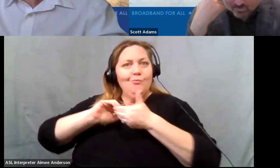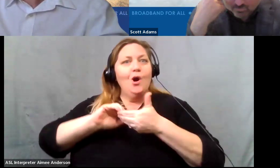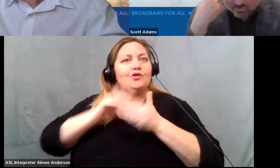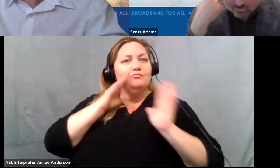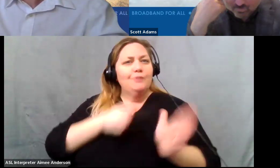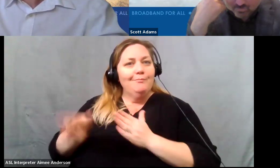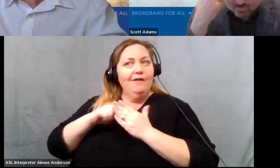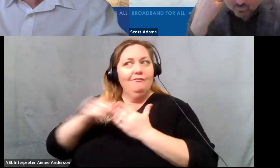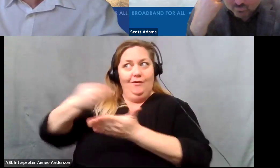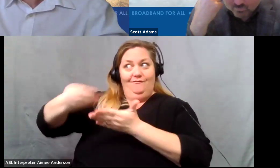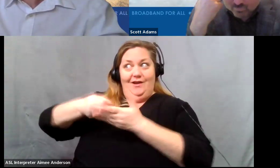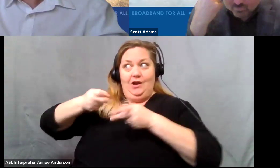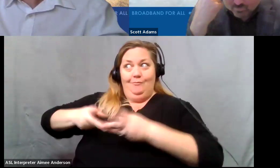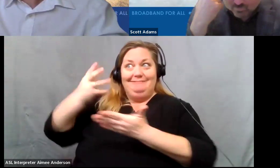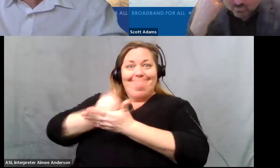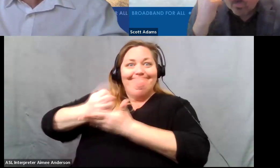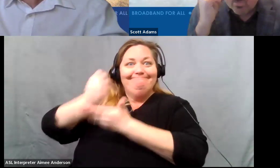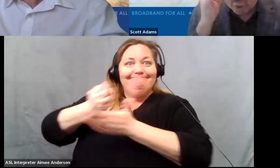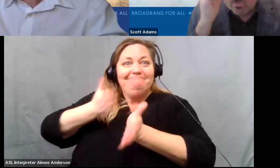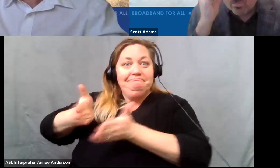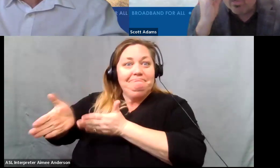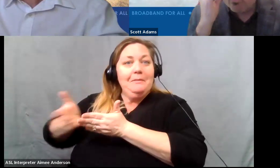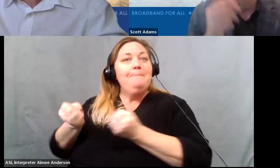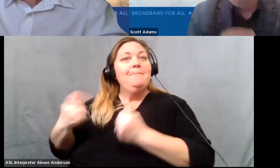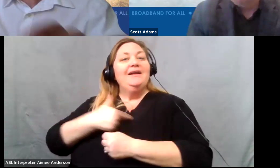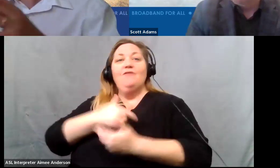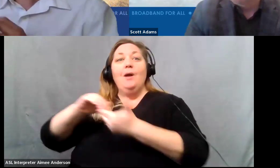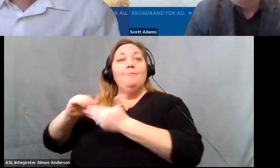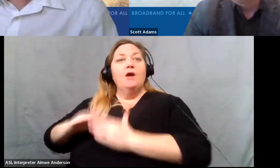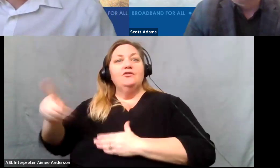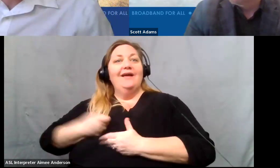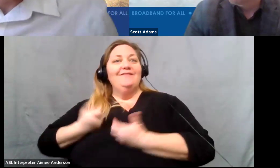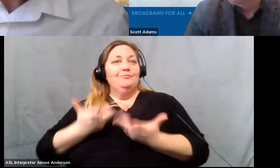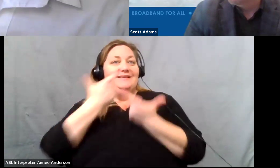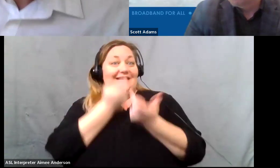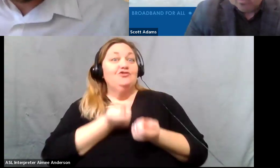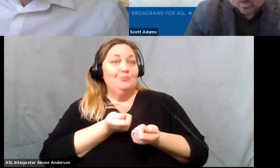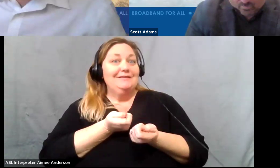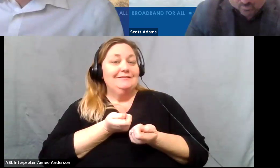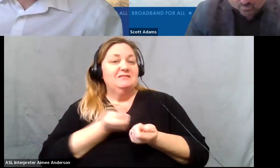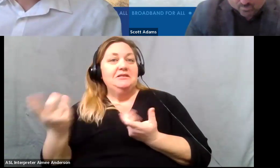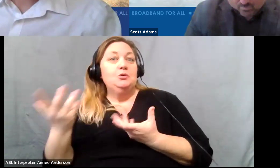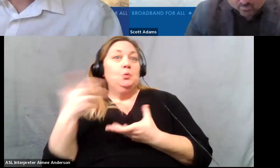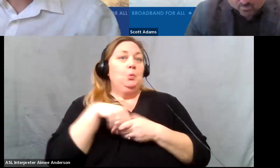funding opportunities, and many of our partners have expressed interest in working closely with